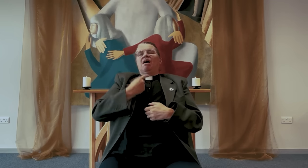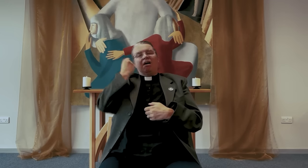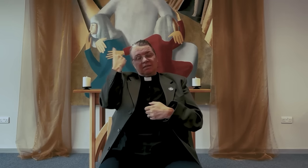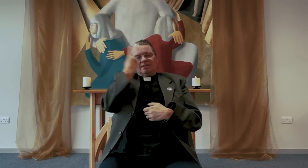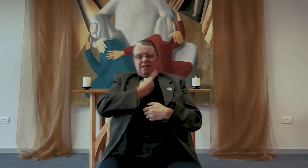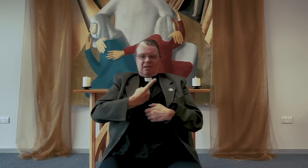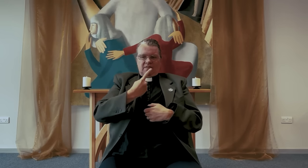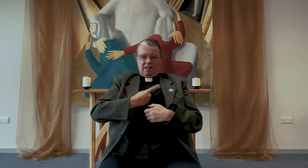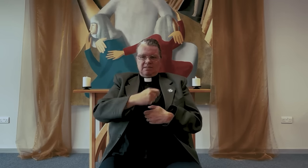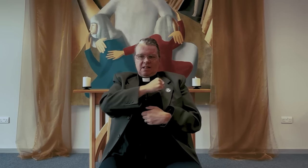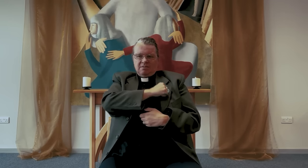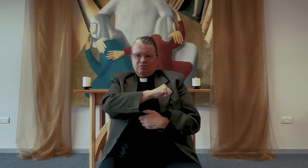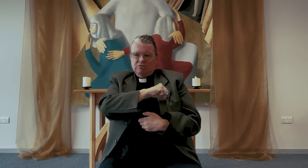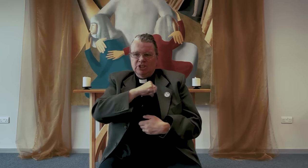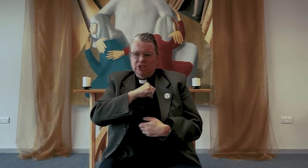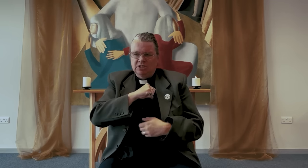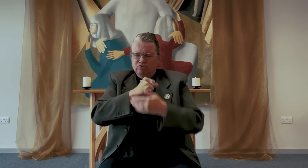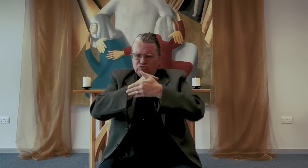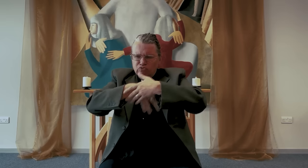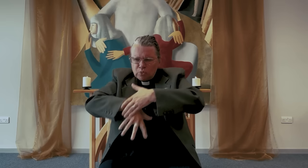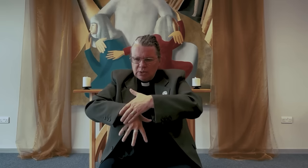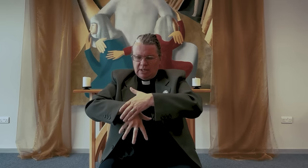is rooted in the text of the Bible.